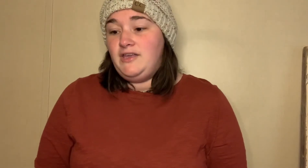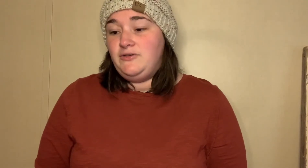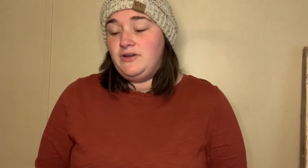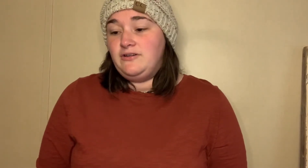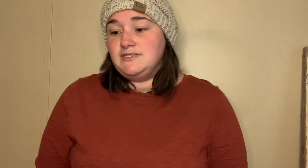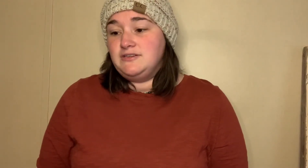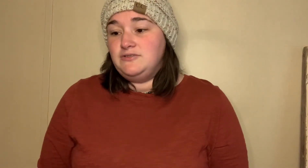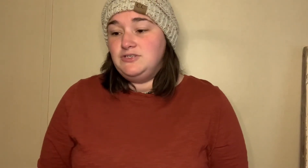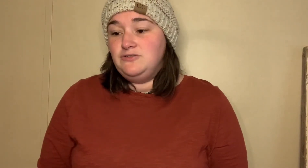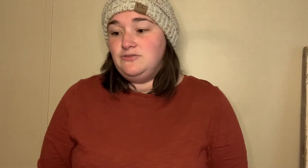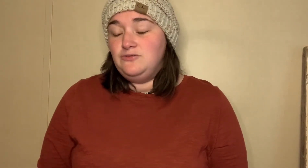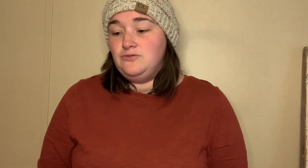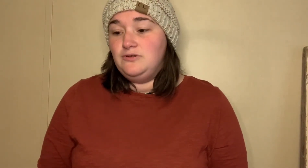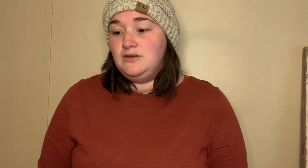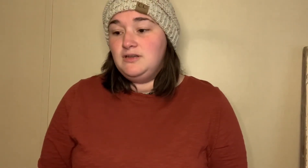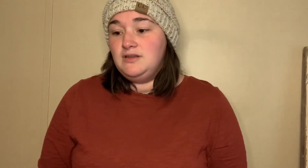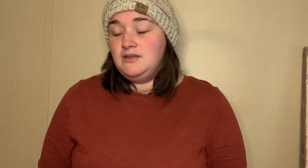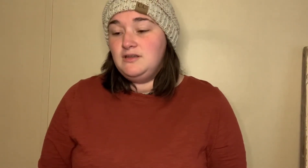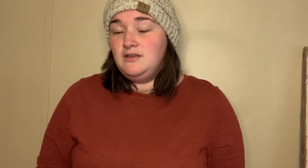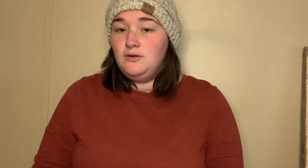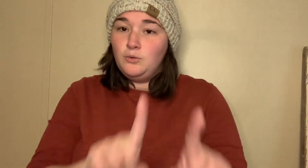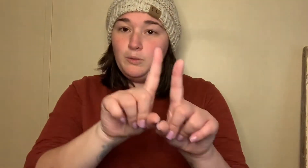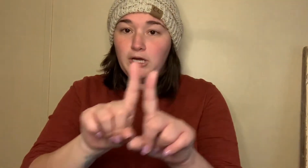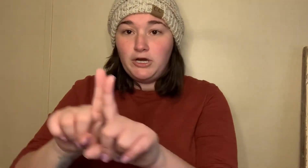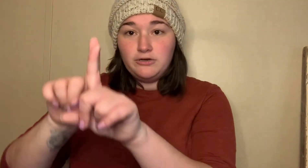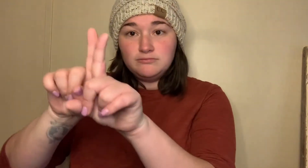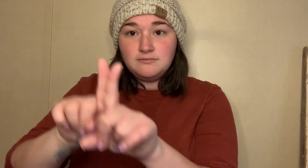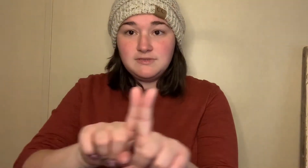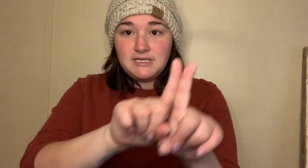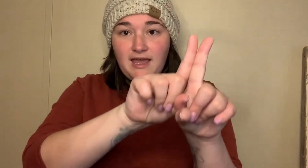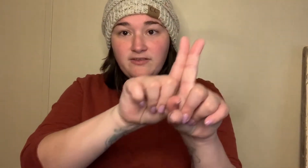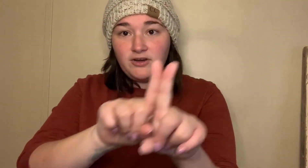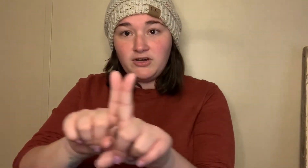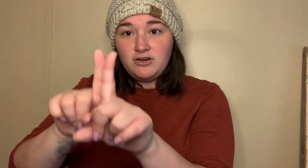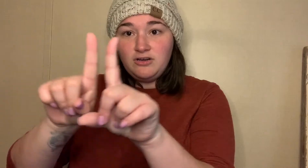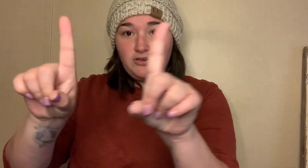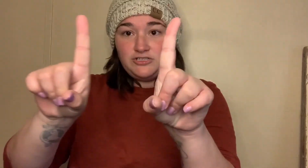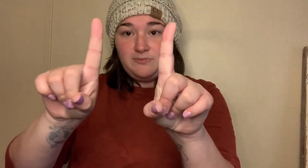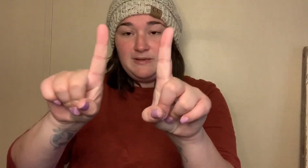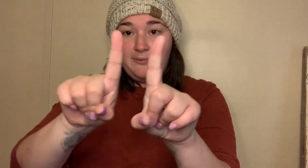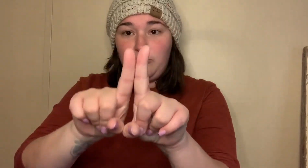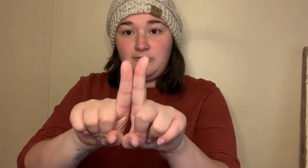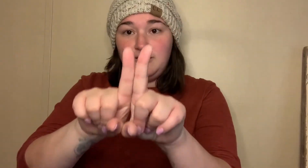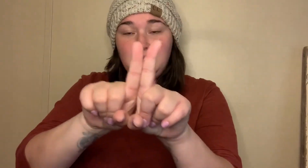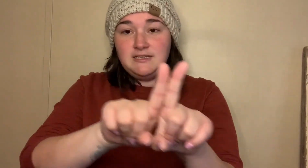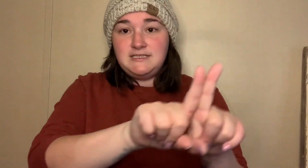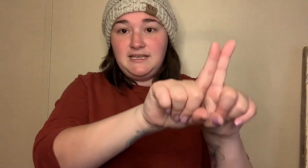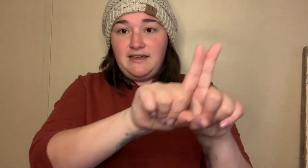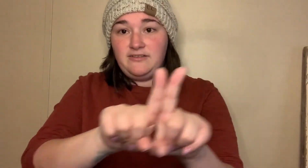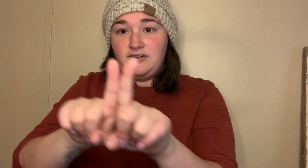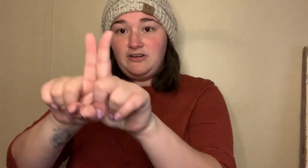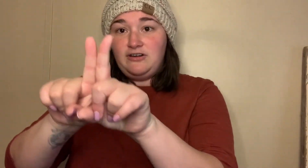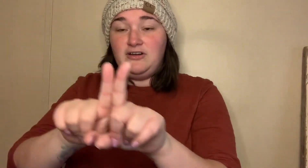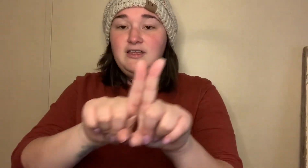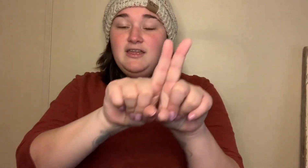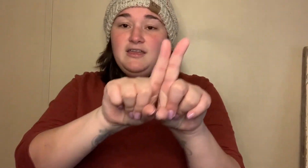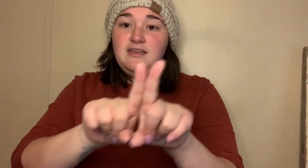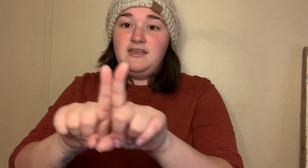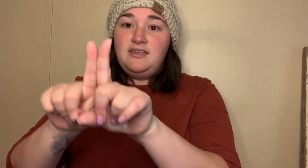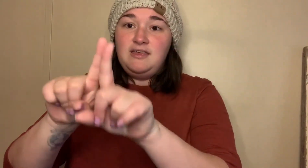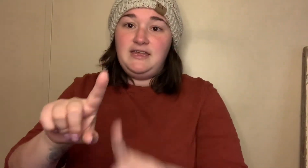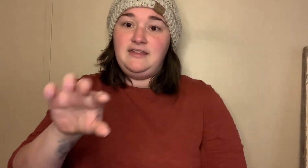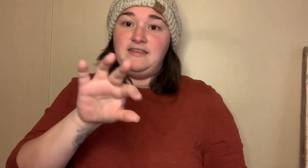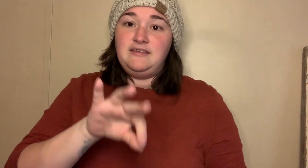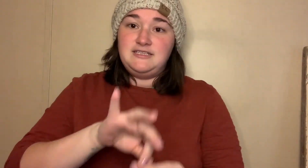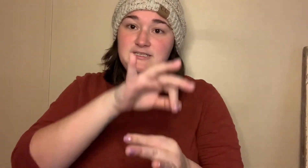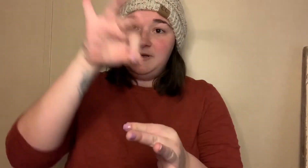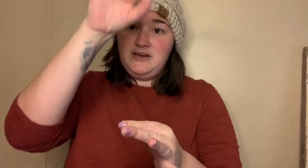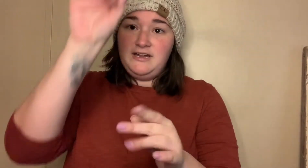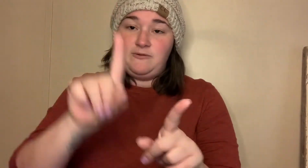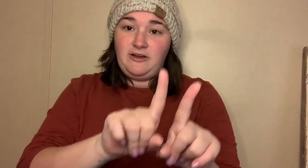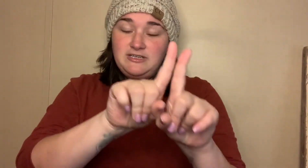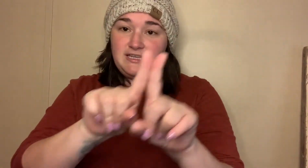you could also do we're together your two people together in the spirit we are together